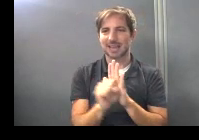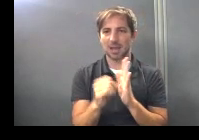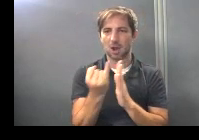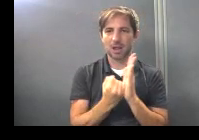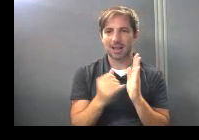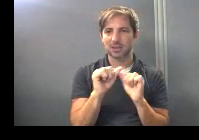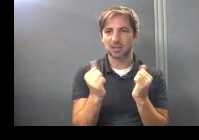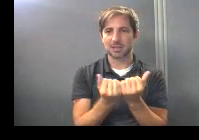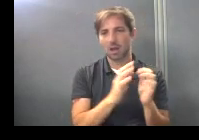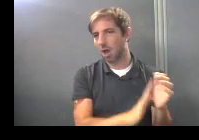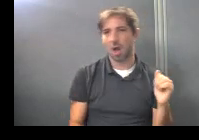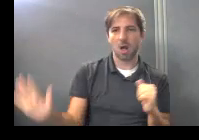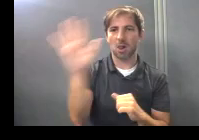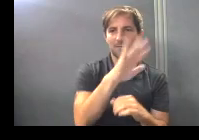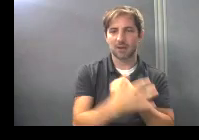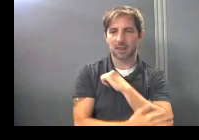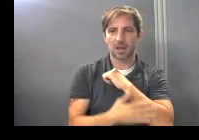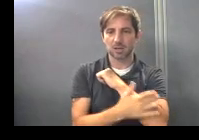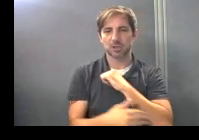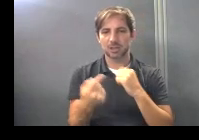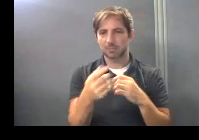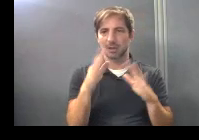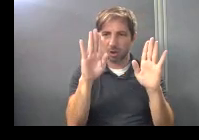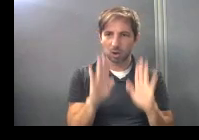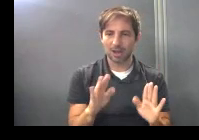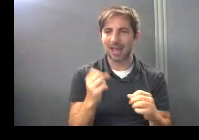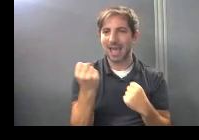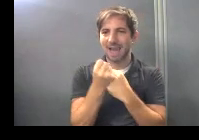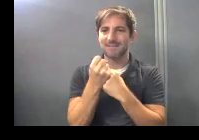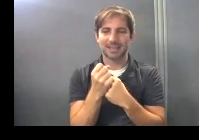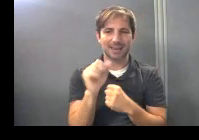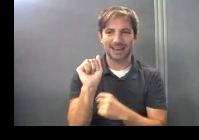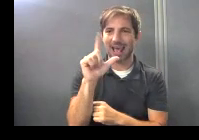SHE HAS BEEN A GREAT ALLY IN THE WORK TO MAKE THE ARTS ACCESSIBLE.